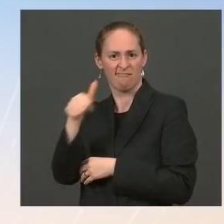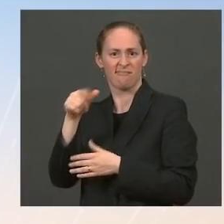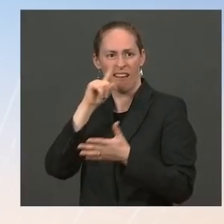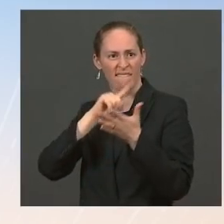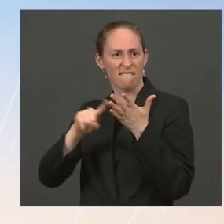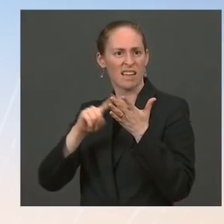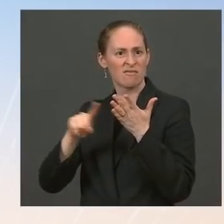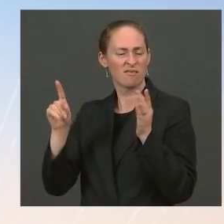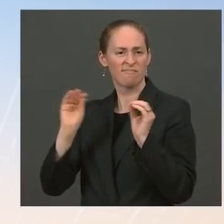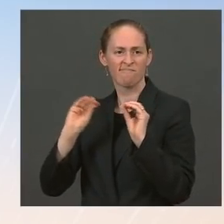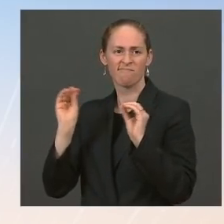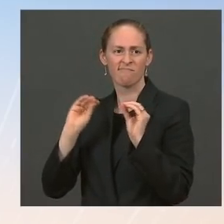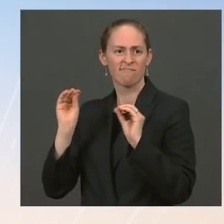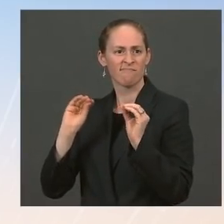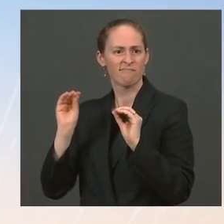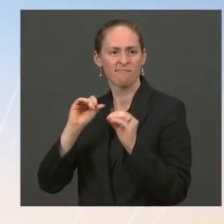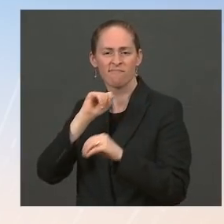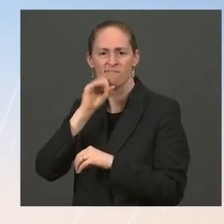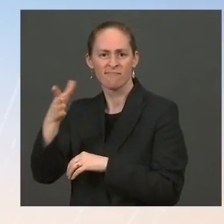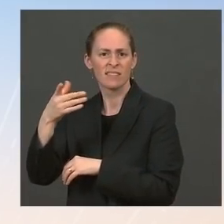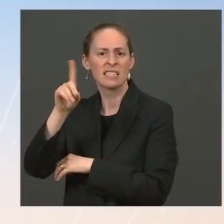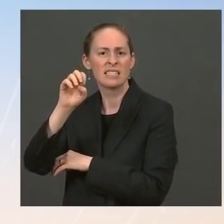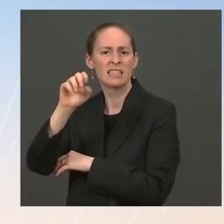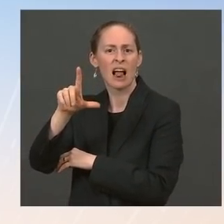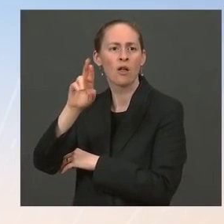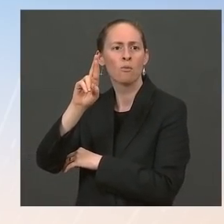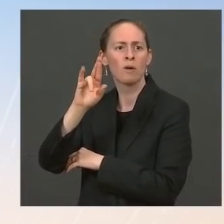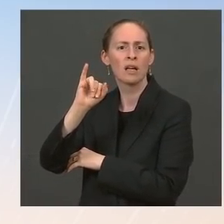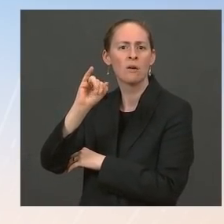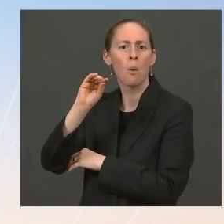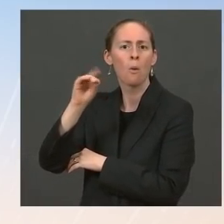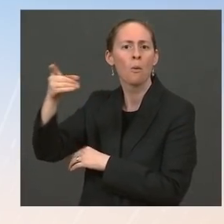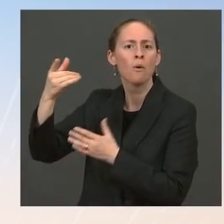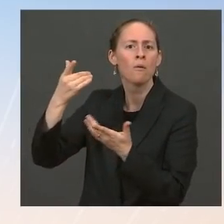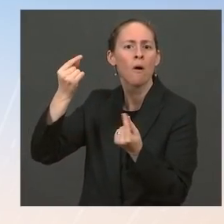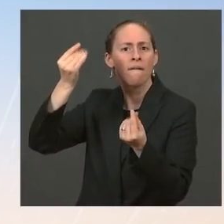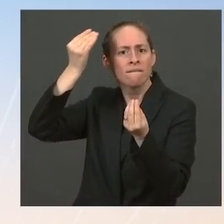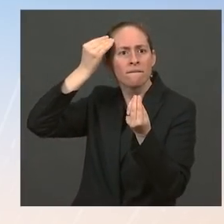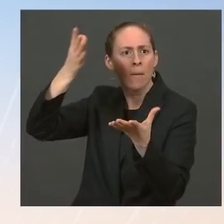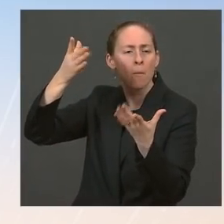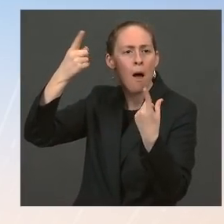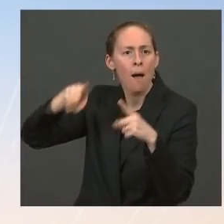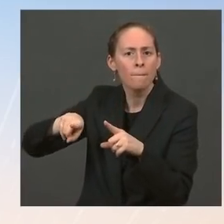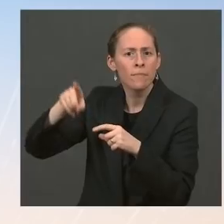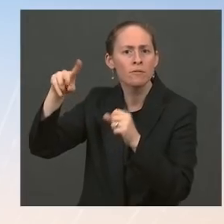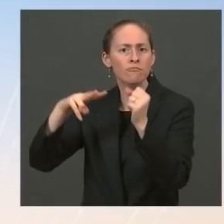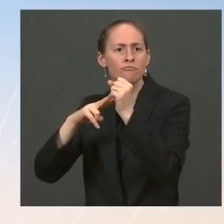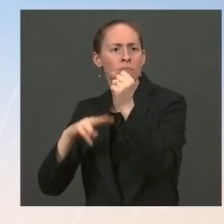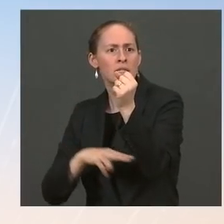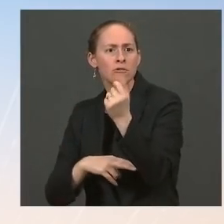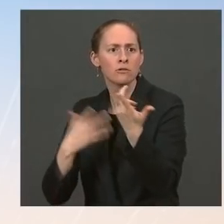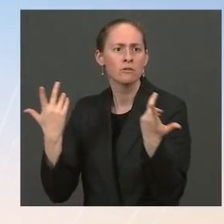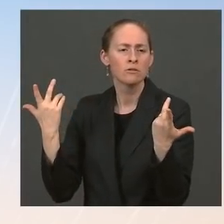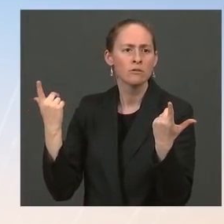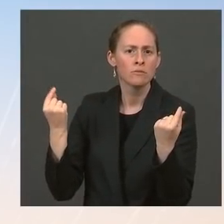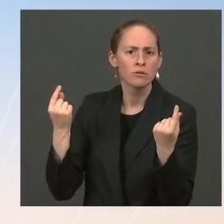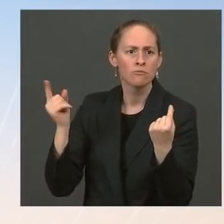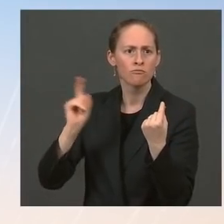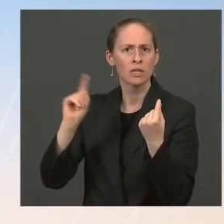by the Office of Professional Responsibility, but there's not an announced timeline for its completion. The President, in September, said there would be consequences.